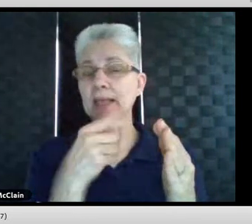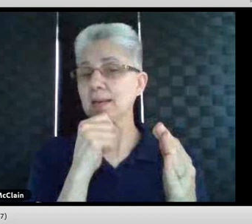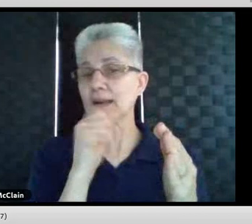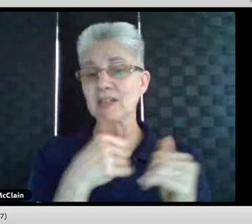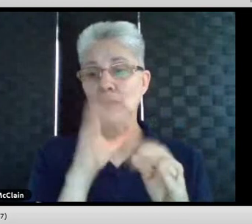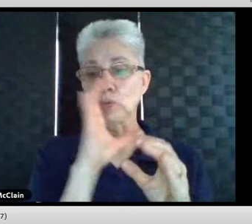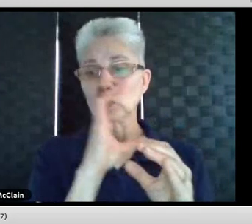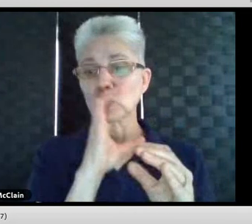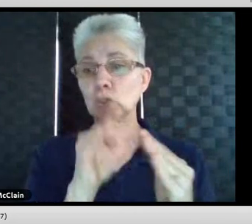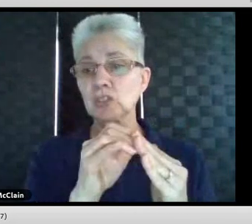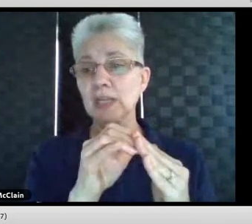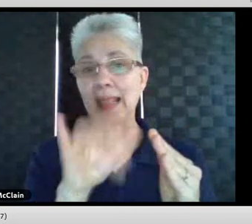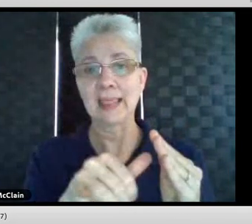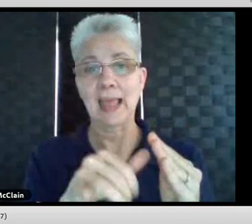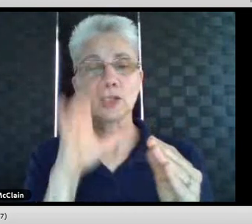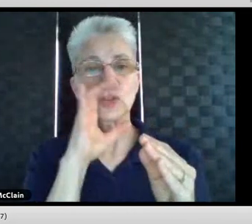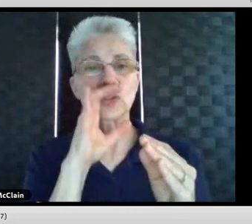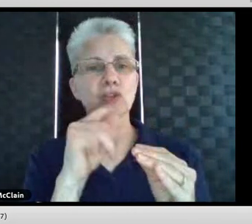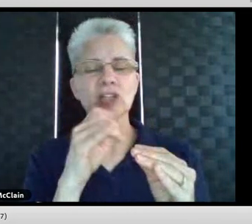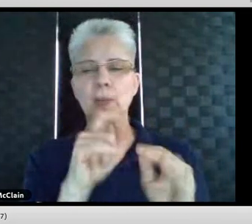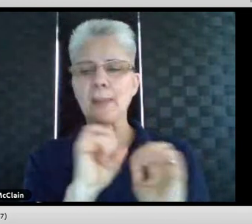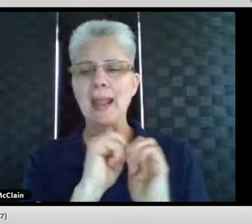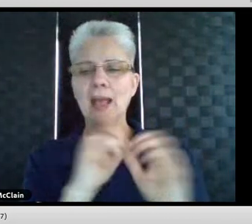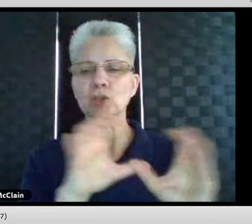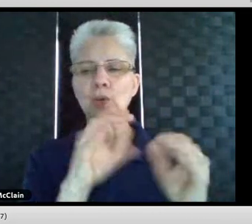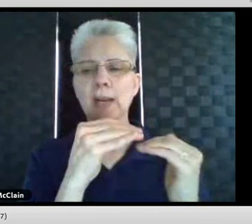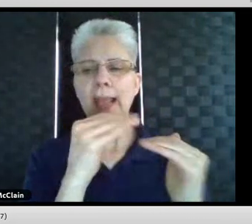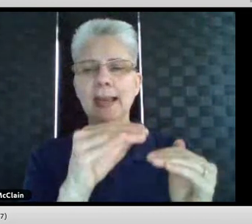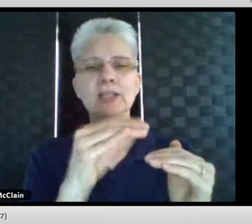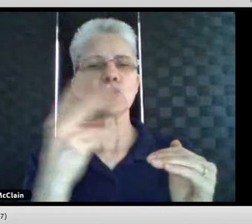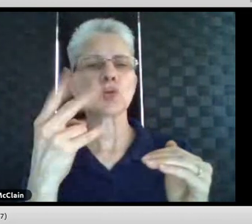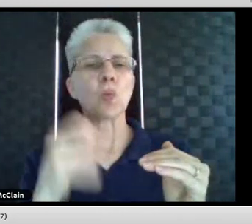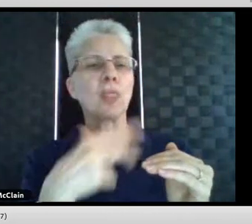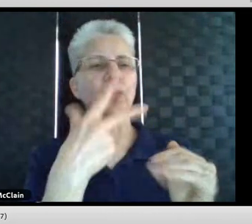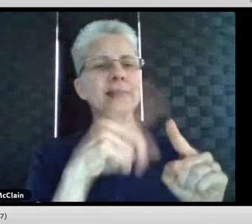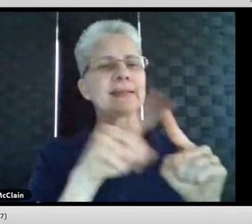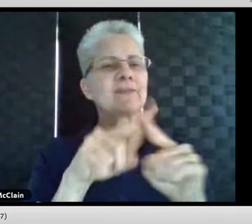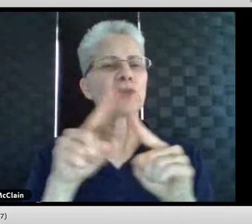in a search engine is key, but how to do it in at least two or three different major search engines